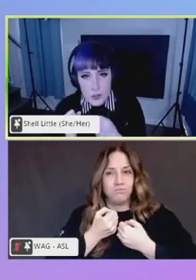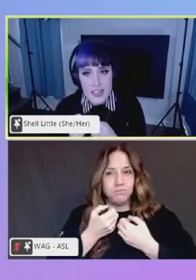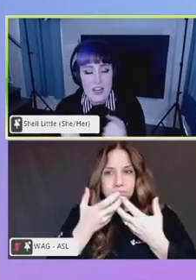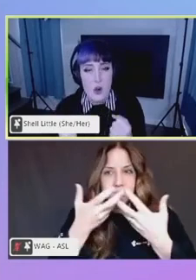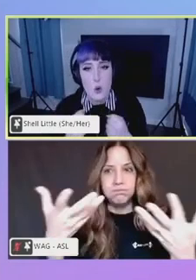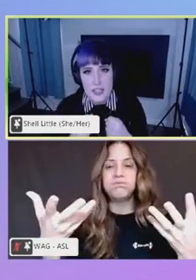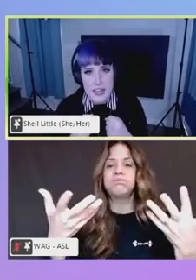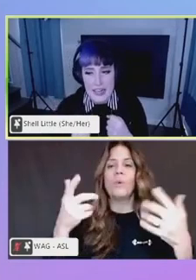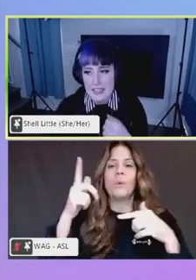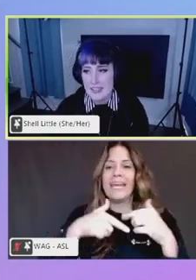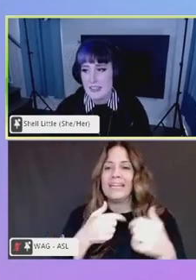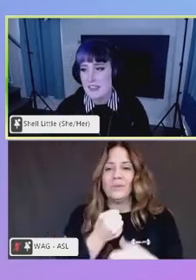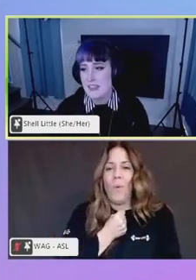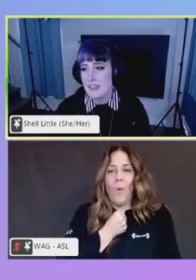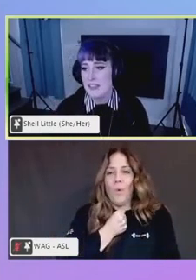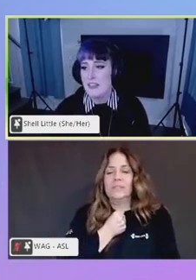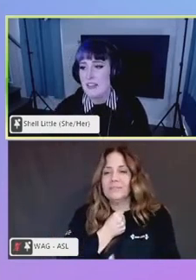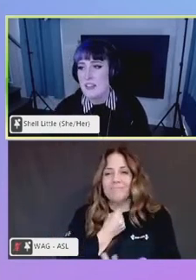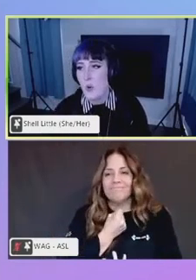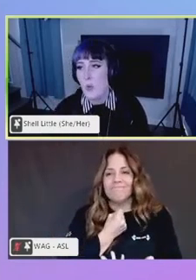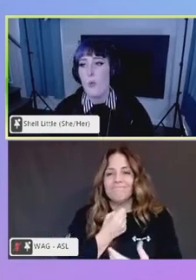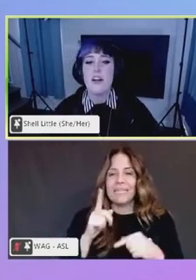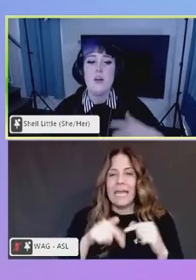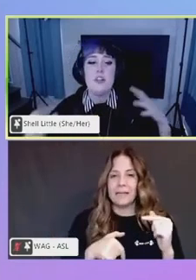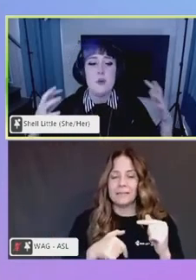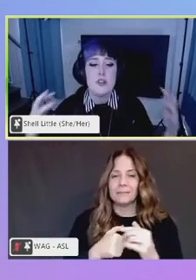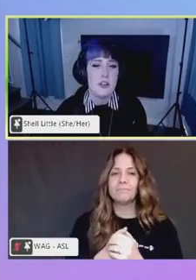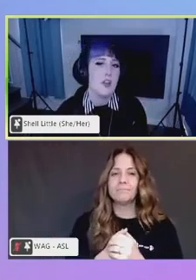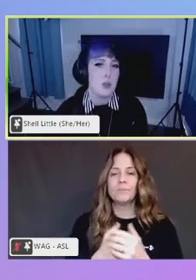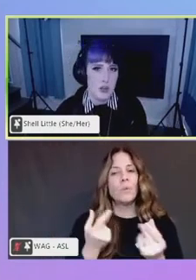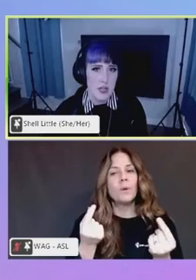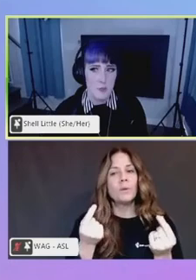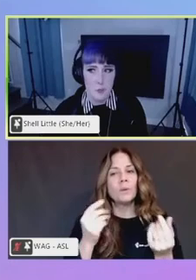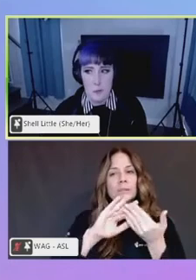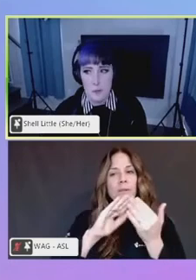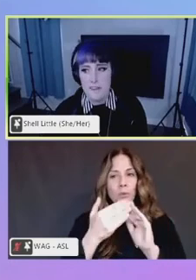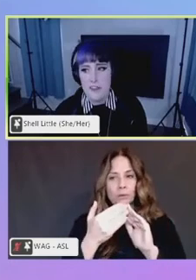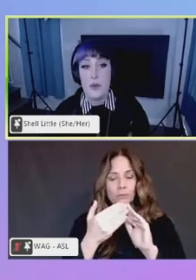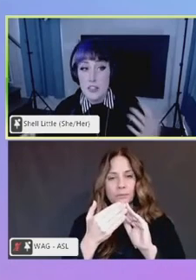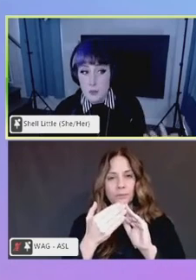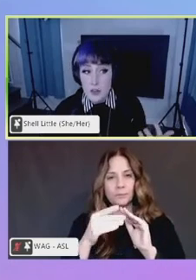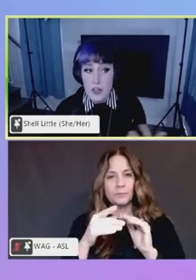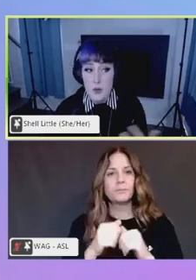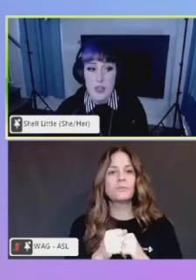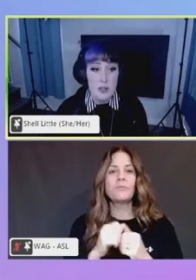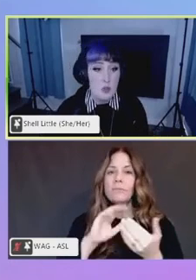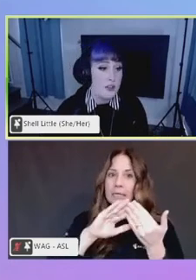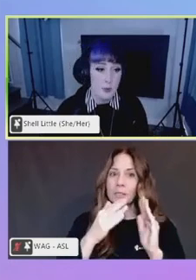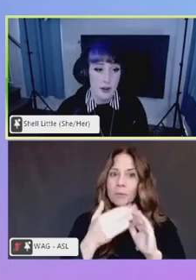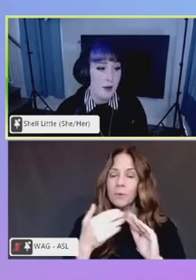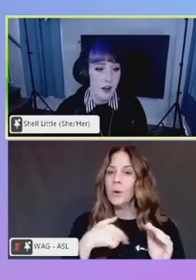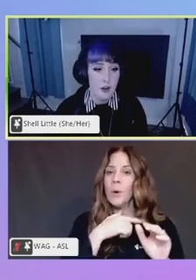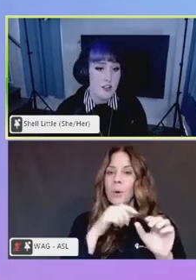to give ourselves space to talk about it, to get that out. We cannot just bundle it in and hold it